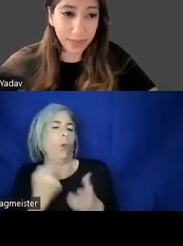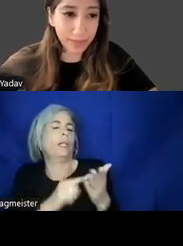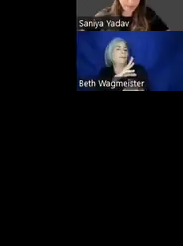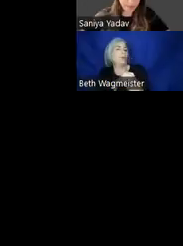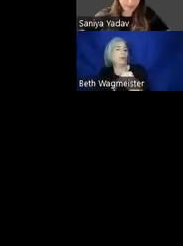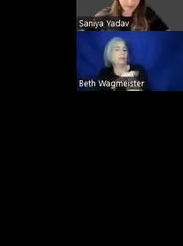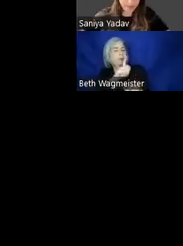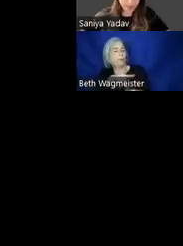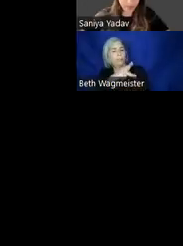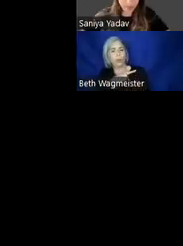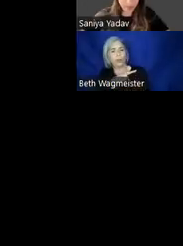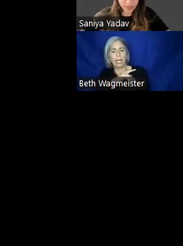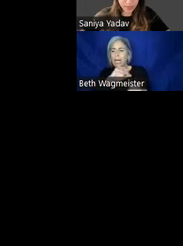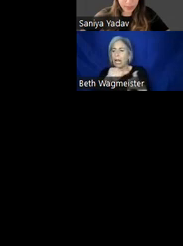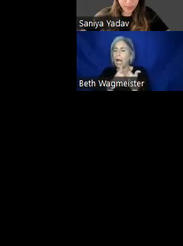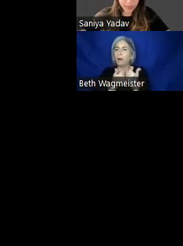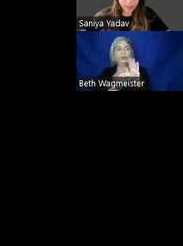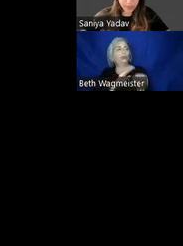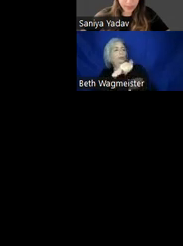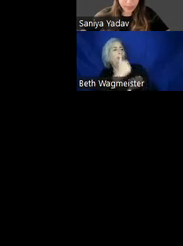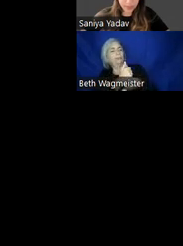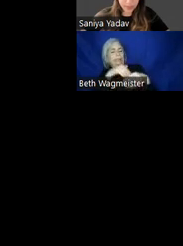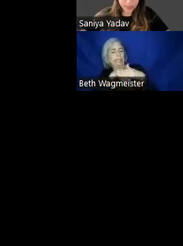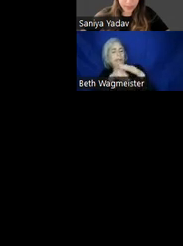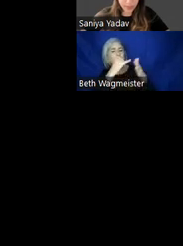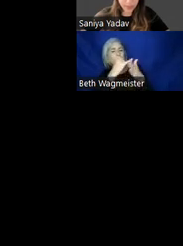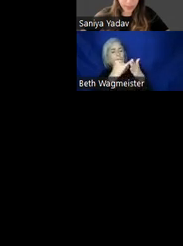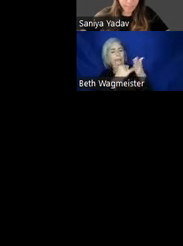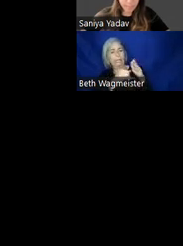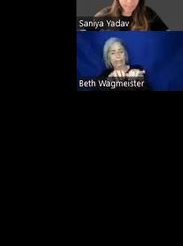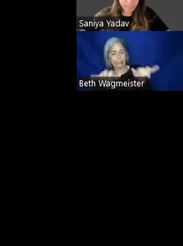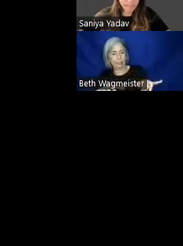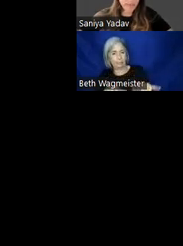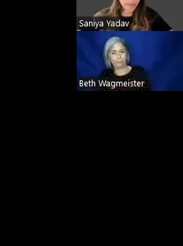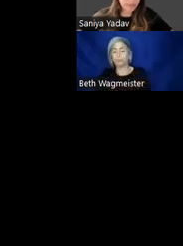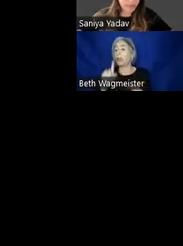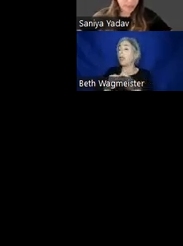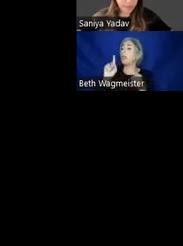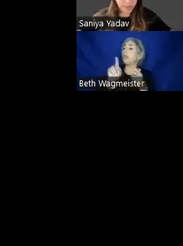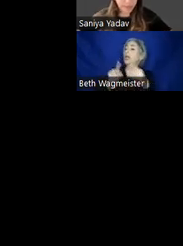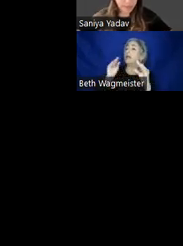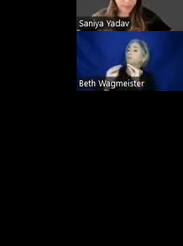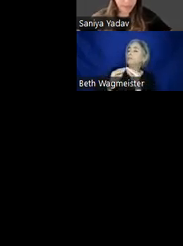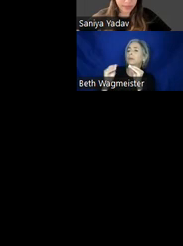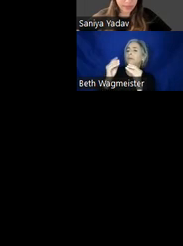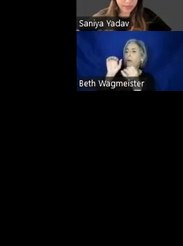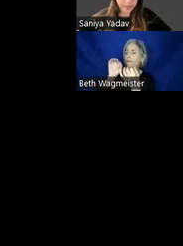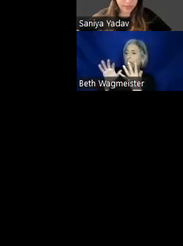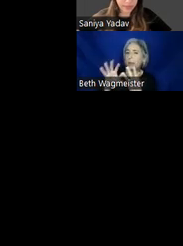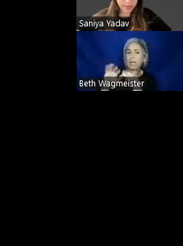use them to build an accessible design system. We'll get into more feedback and how the job